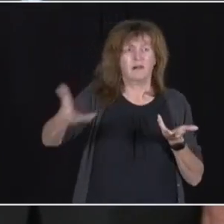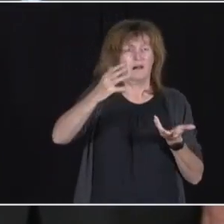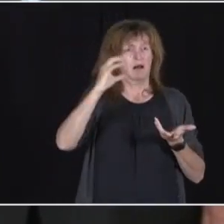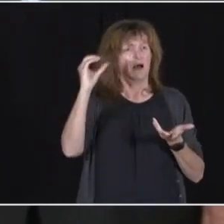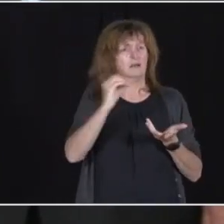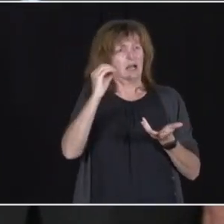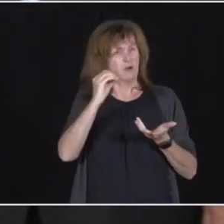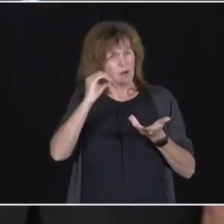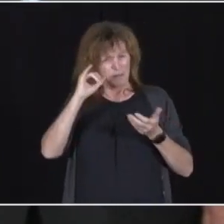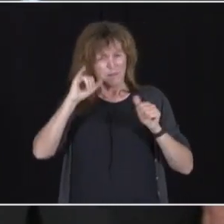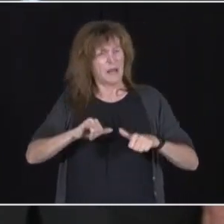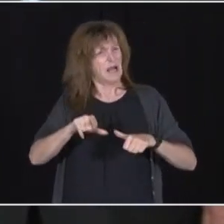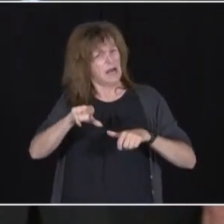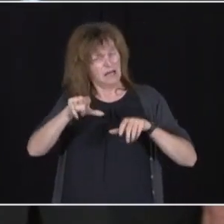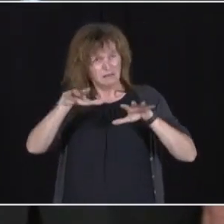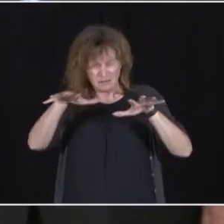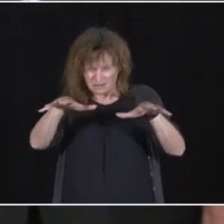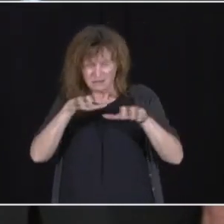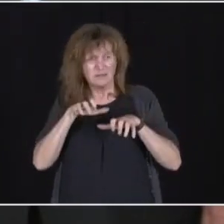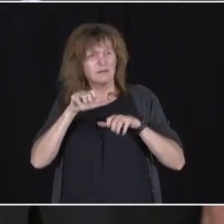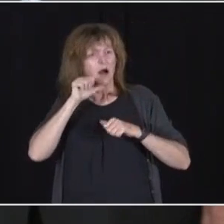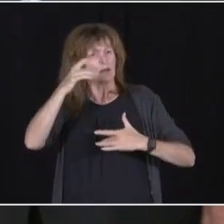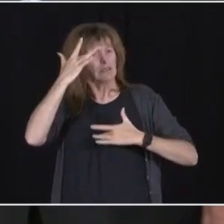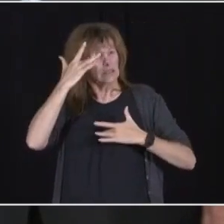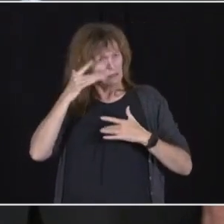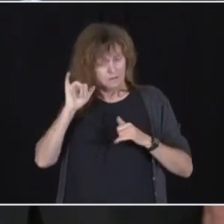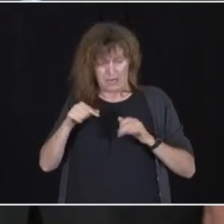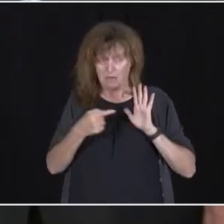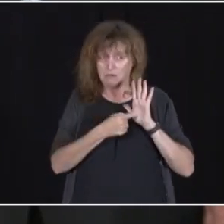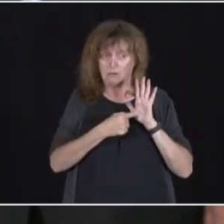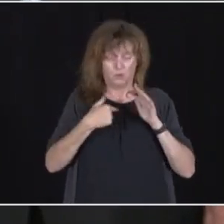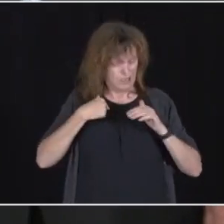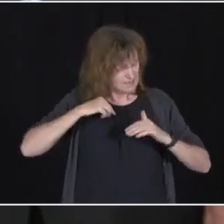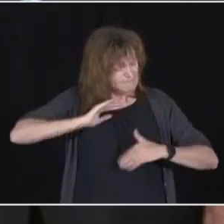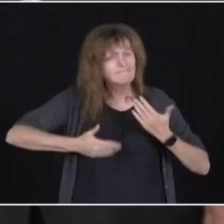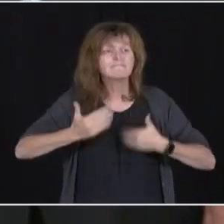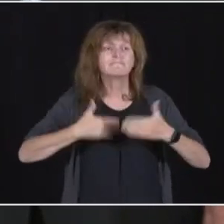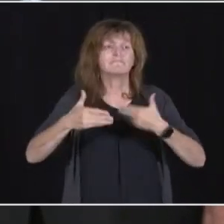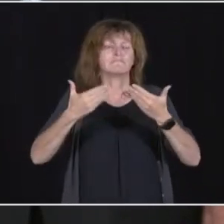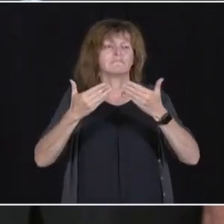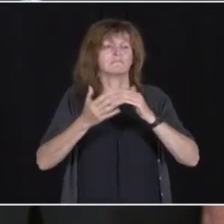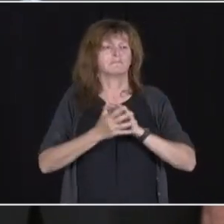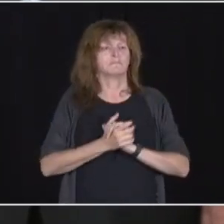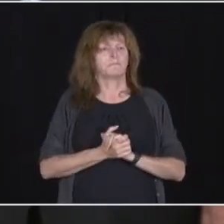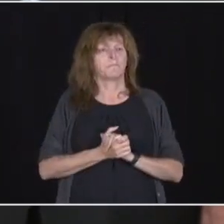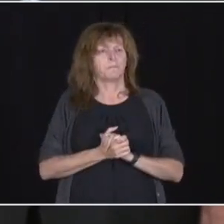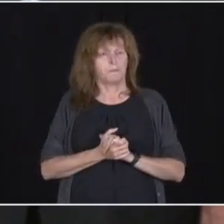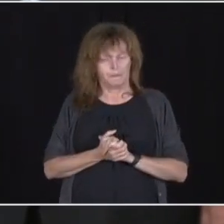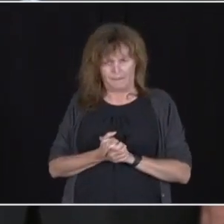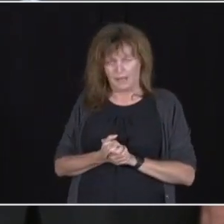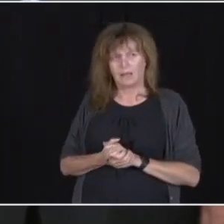safety of the people of the province of Ontario. And that will continue moving forward. I